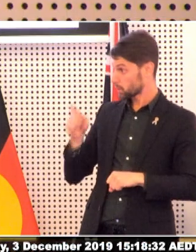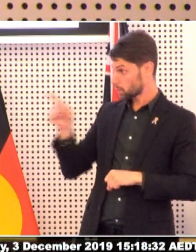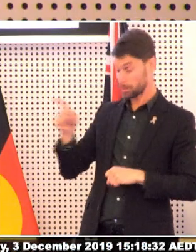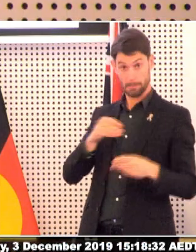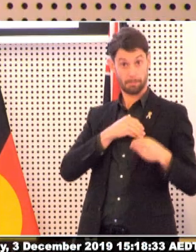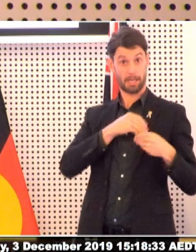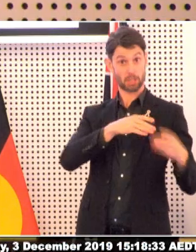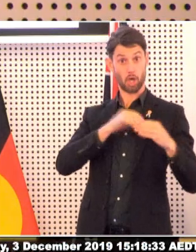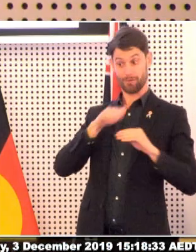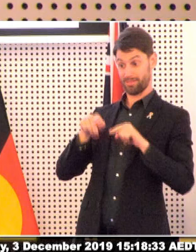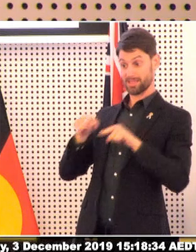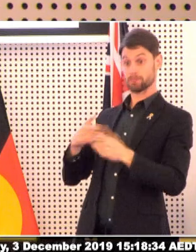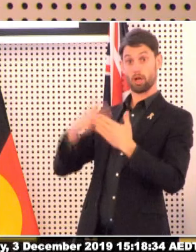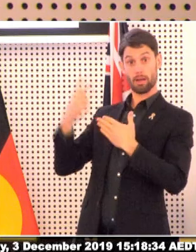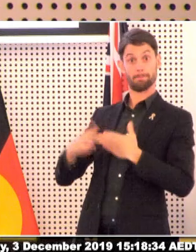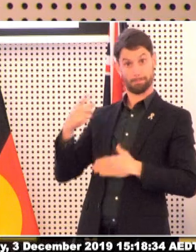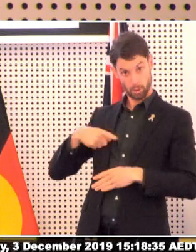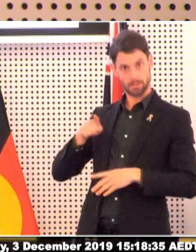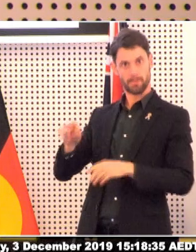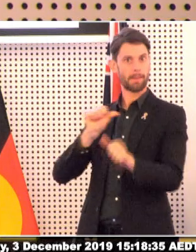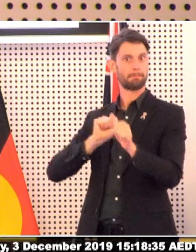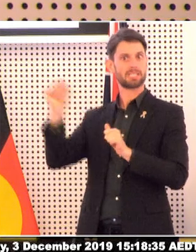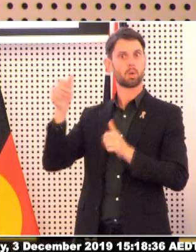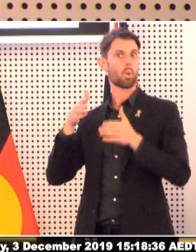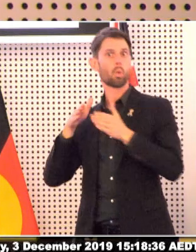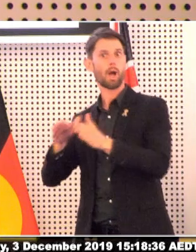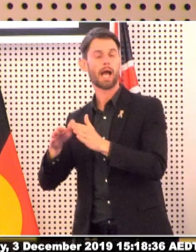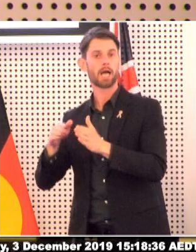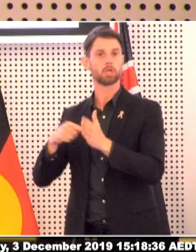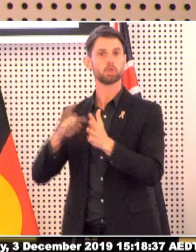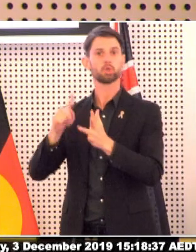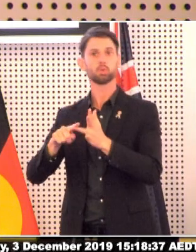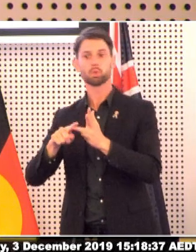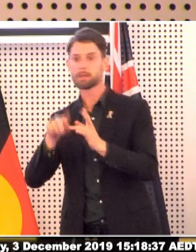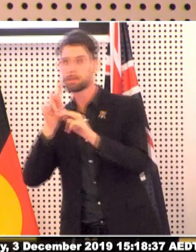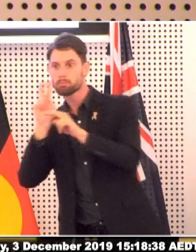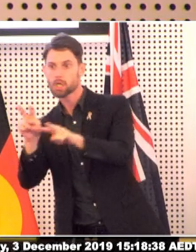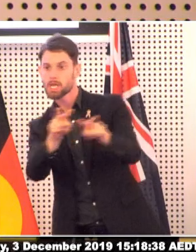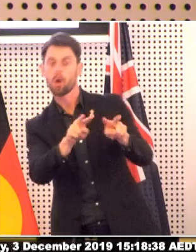because it’s the best model for monitoring or because there are no resources for paid